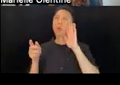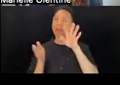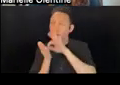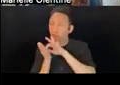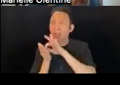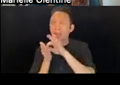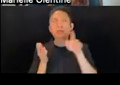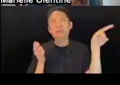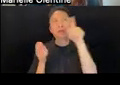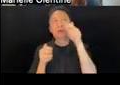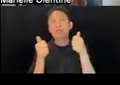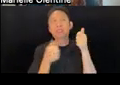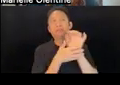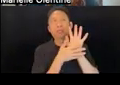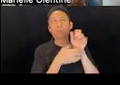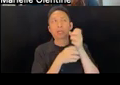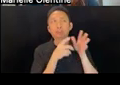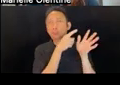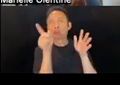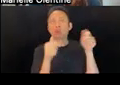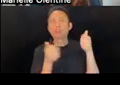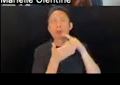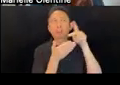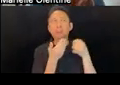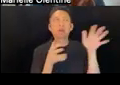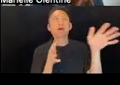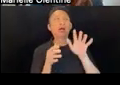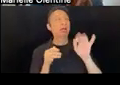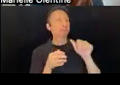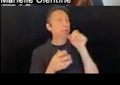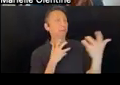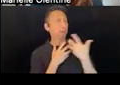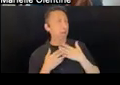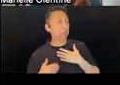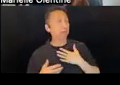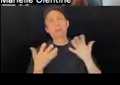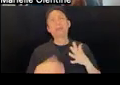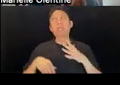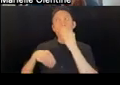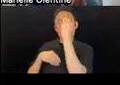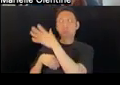that matters. It's the story that we understand around you.